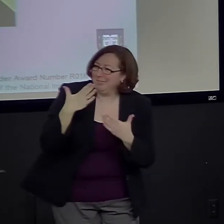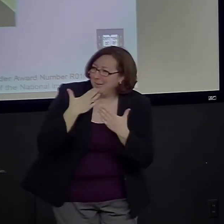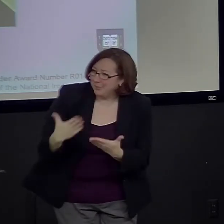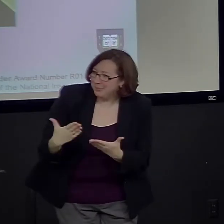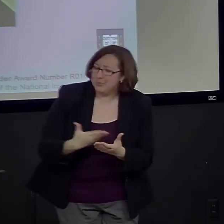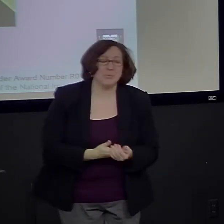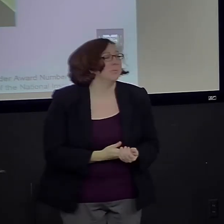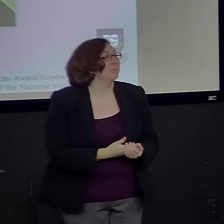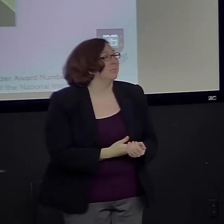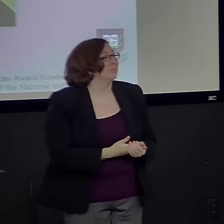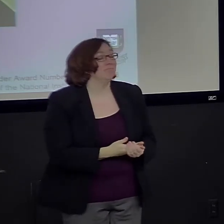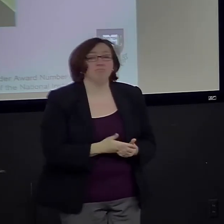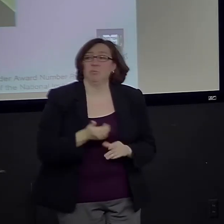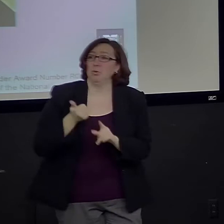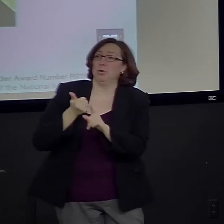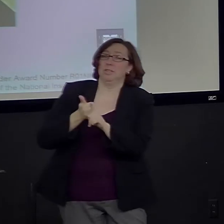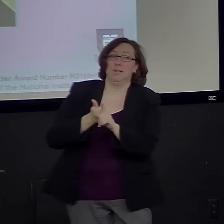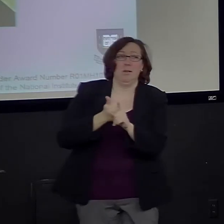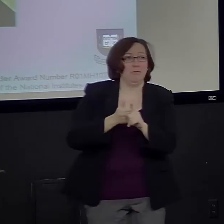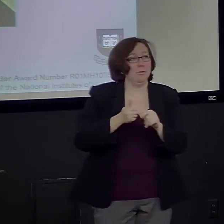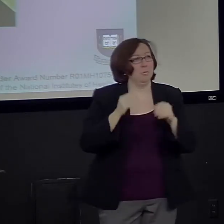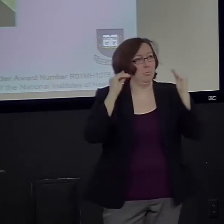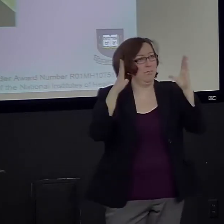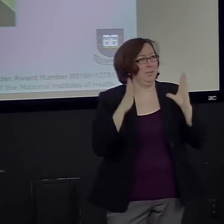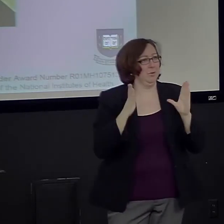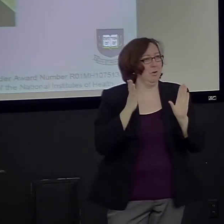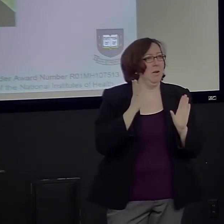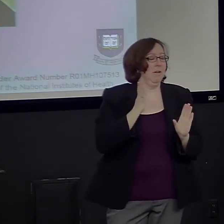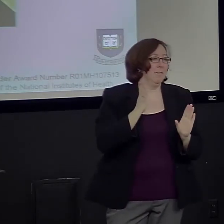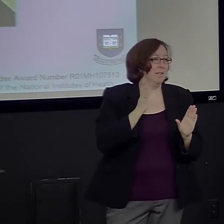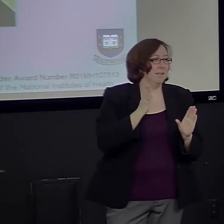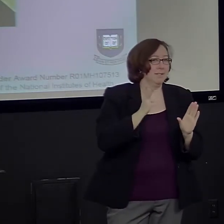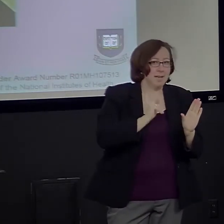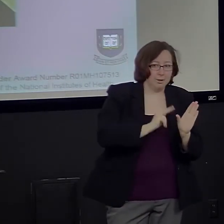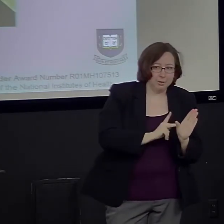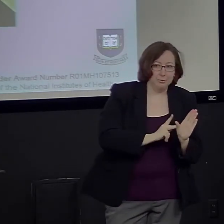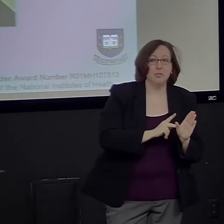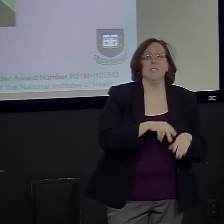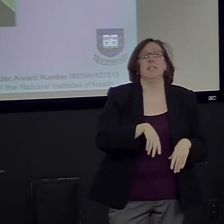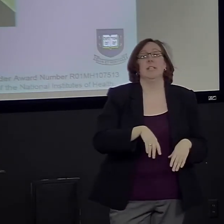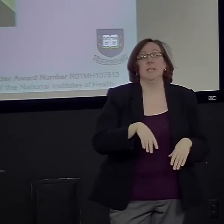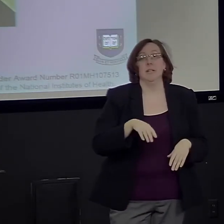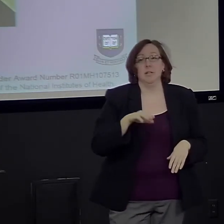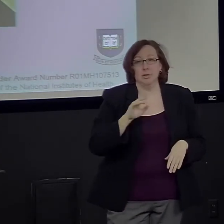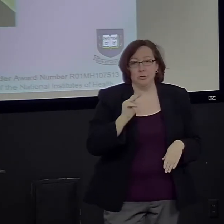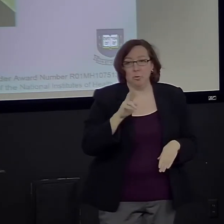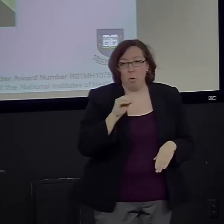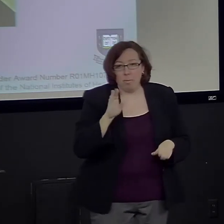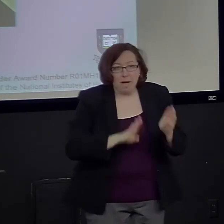Professor of psychiatry, neurobiology, and neuroscience, former director and founder